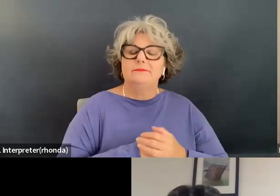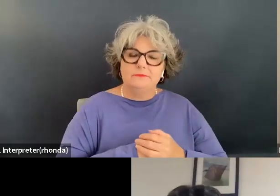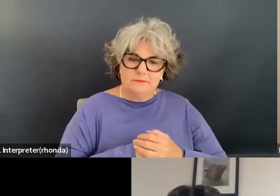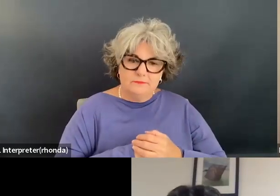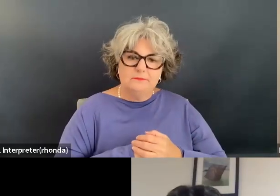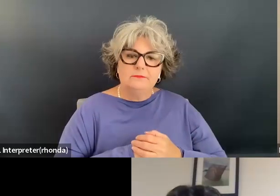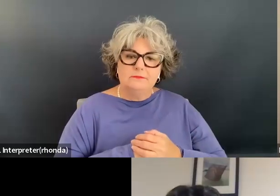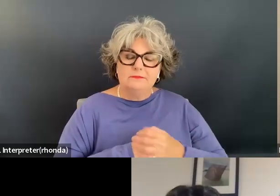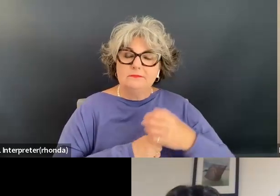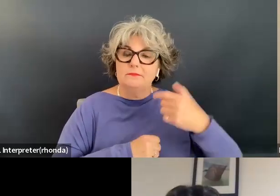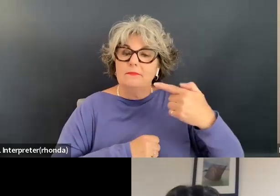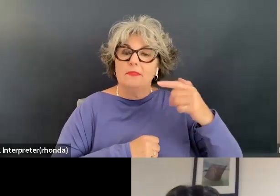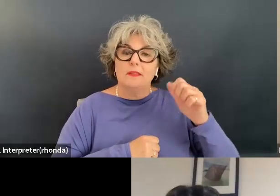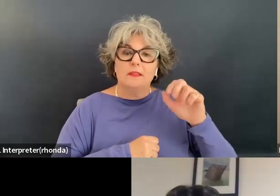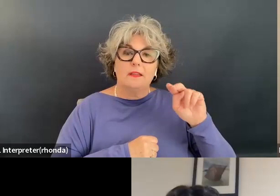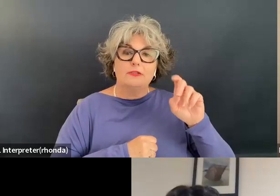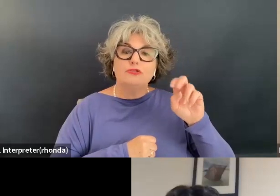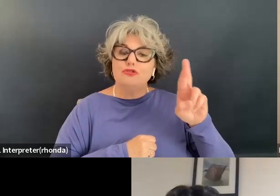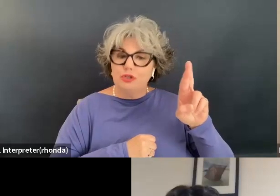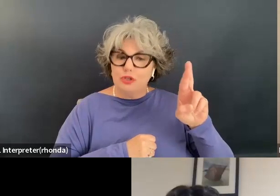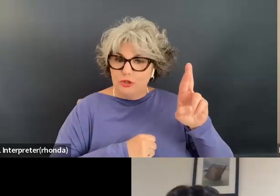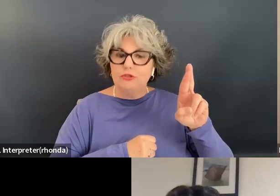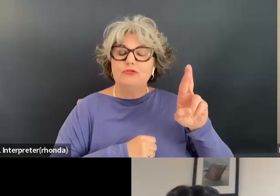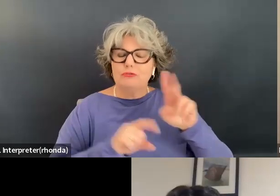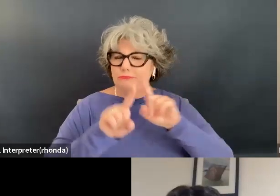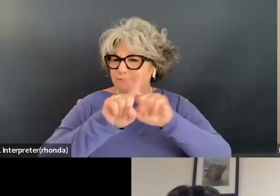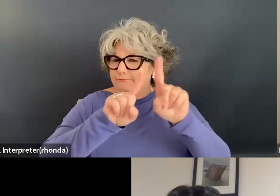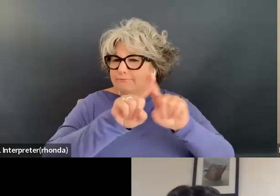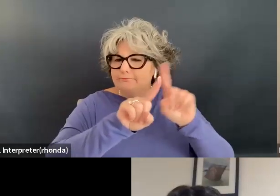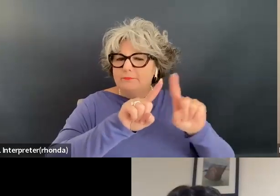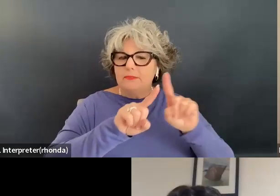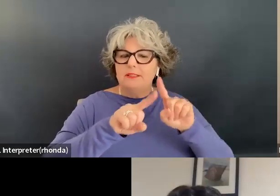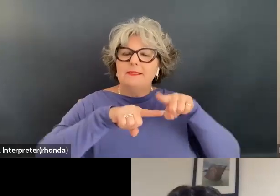the gender kind of differences to their boys and their girls.